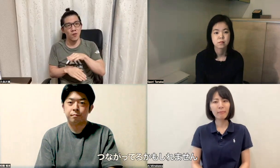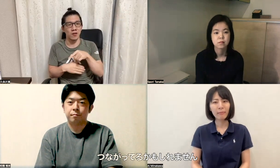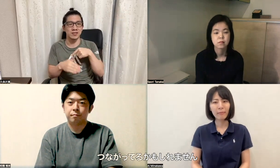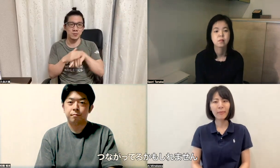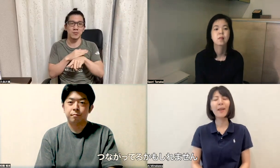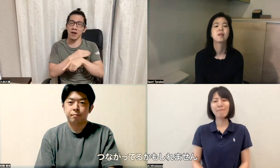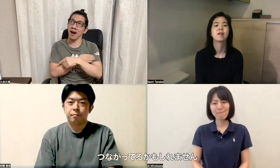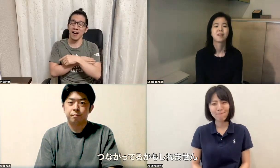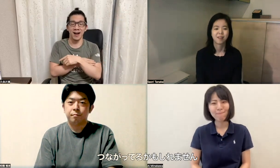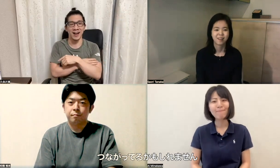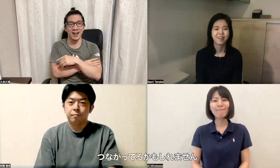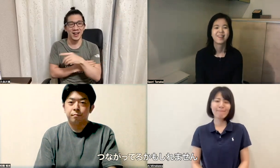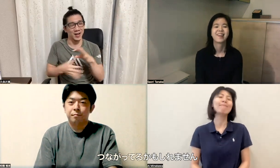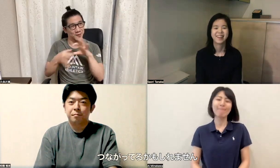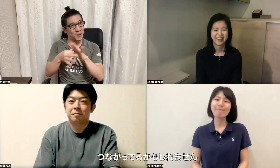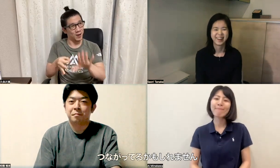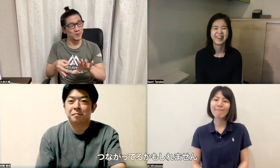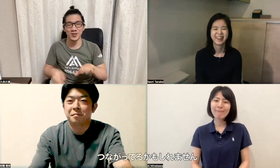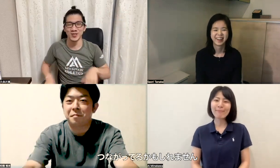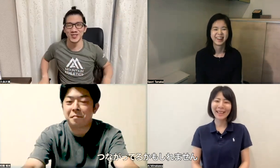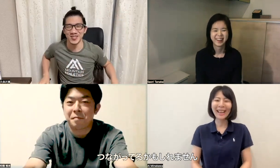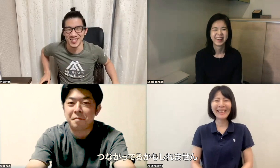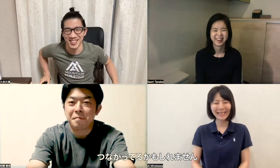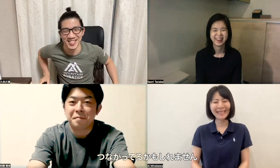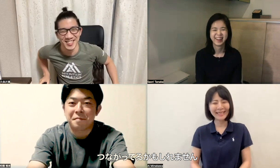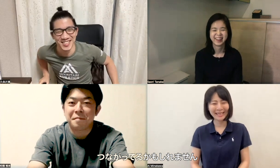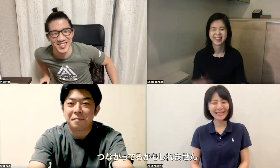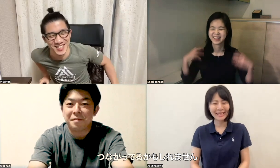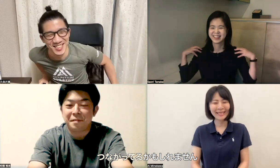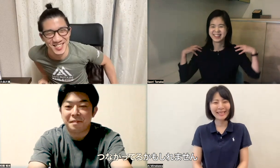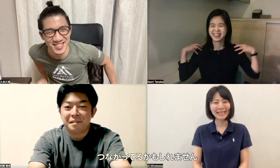smoothly teach kids how to move their bodies.